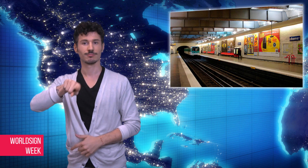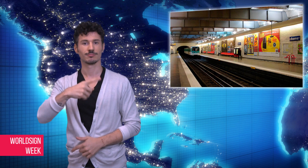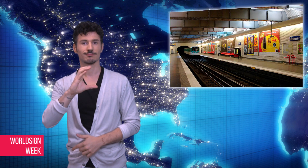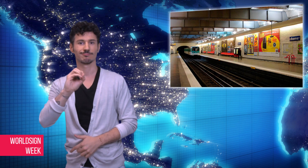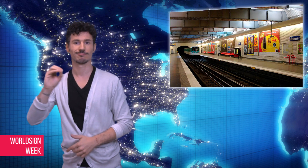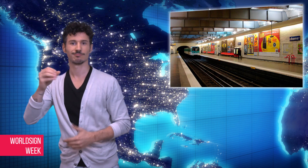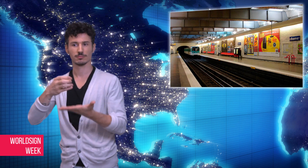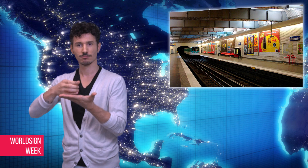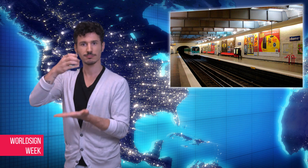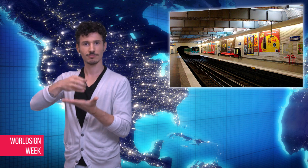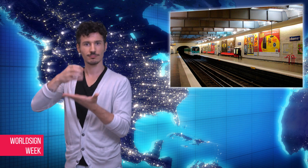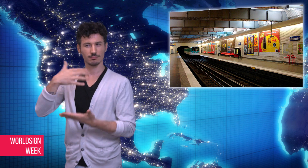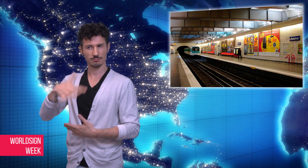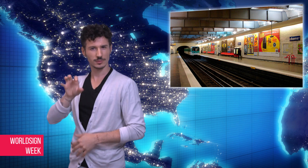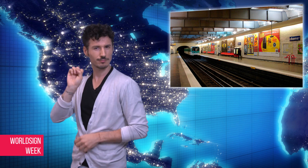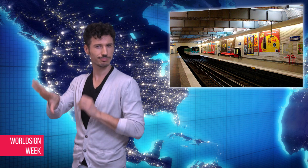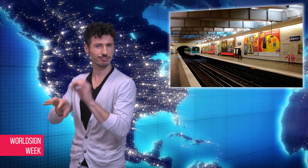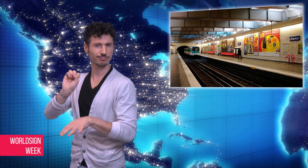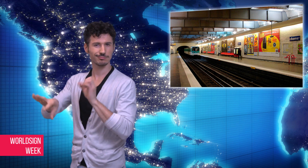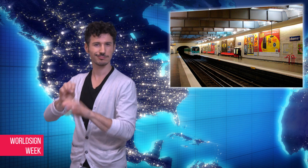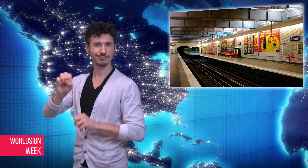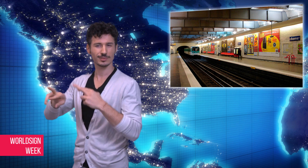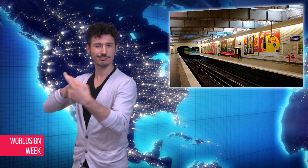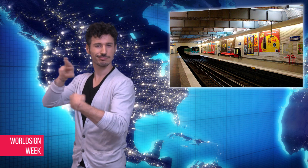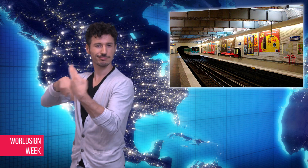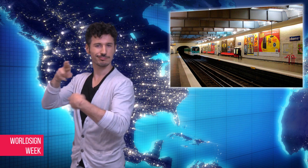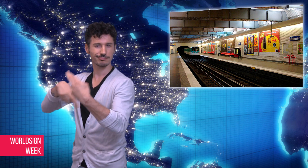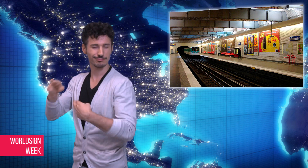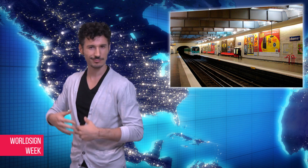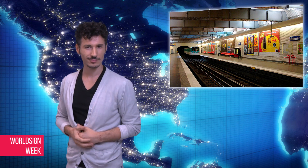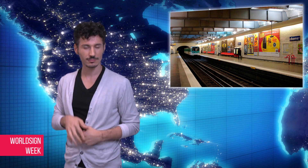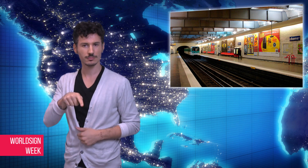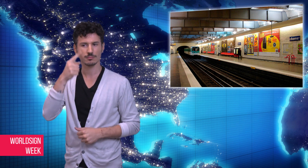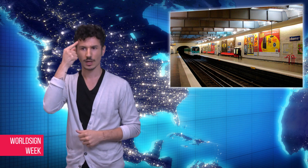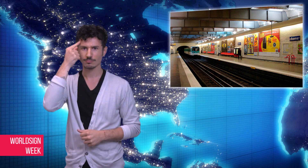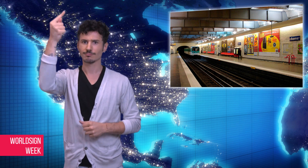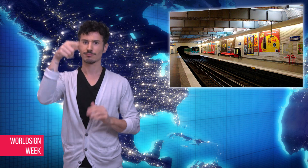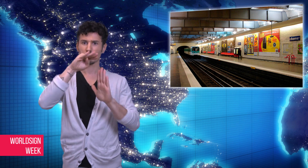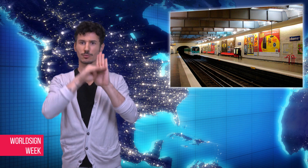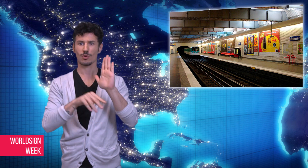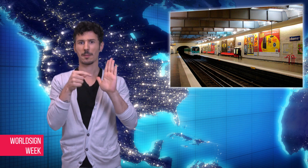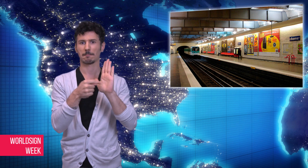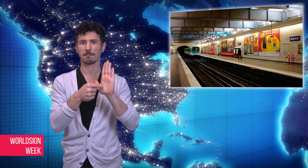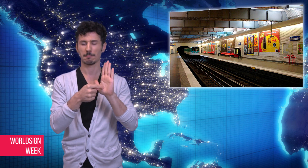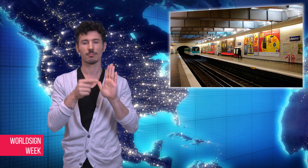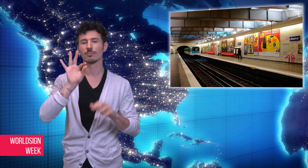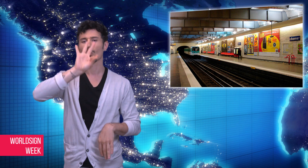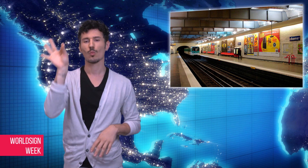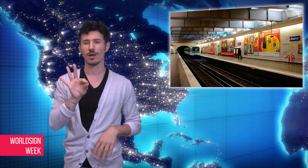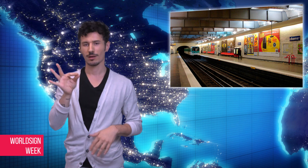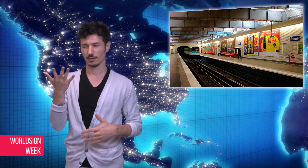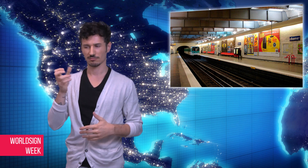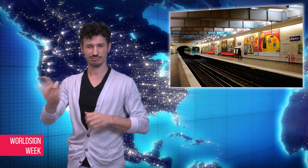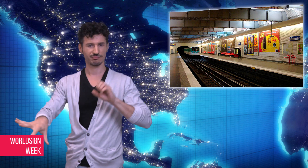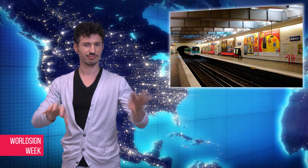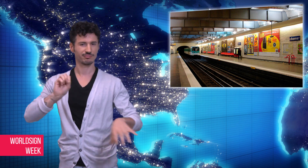The initiative was set up to deal with a persistent trash collection problem.